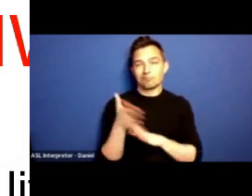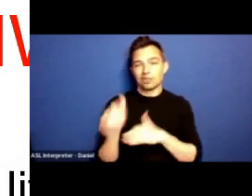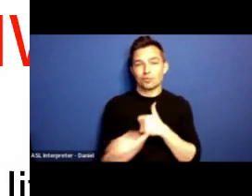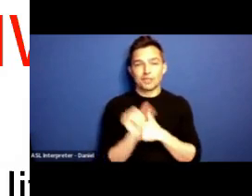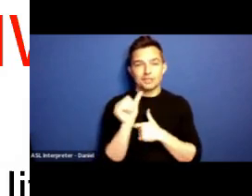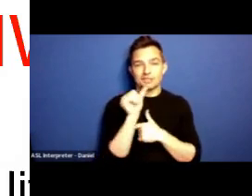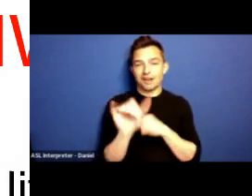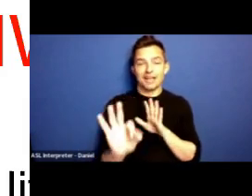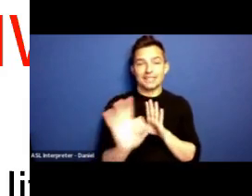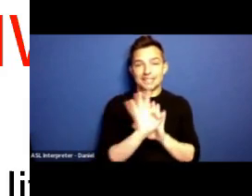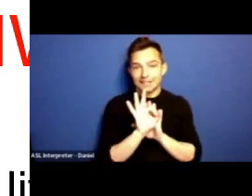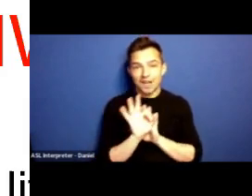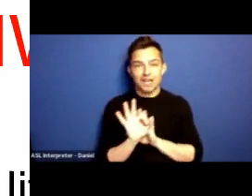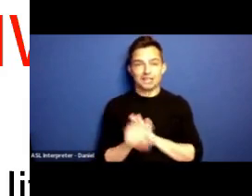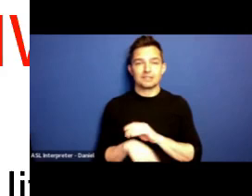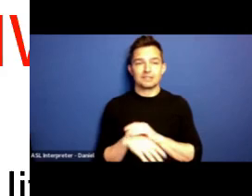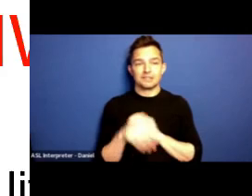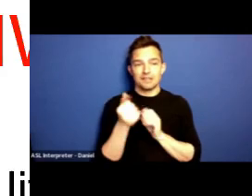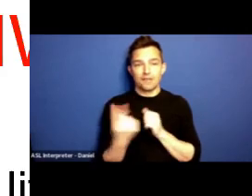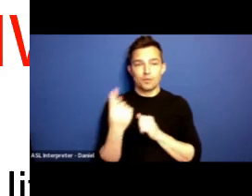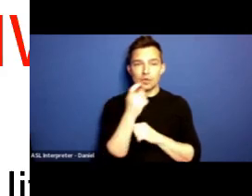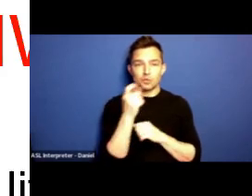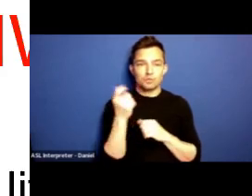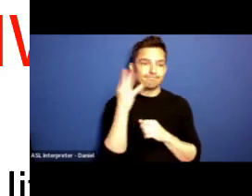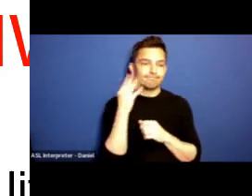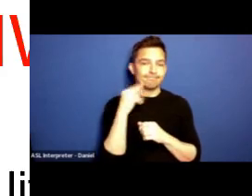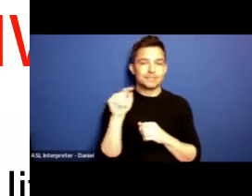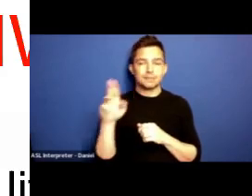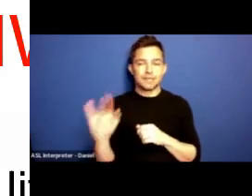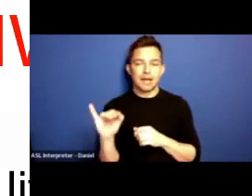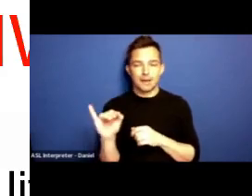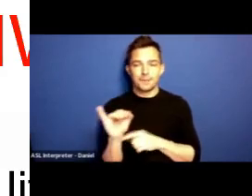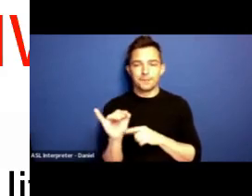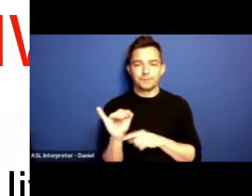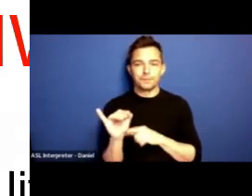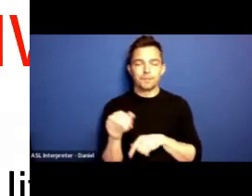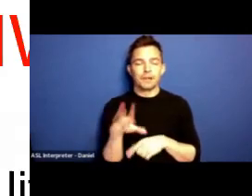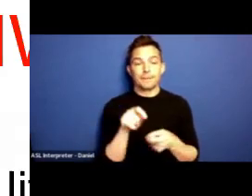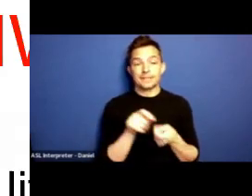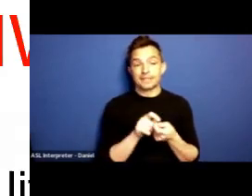identifying everybody who has had a traumatic brain injury, in particular that if there's no